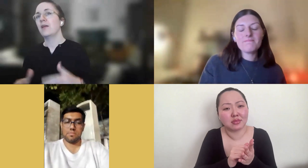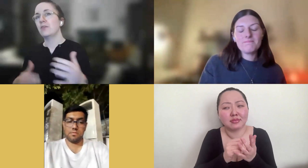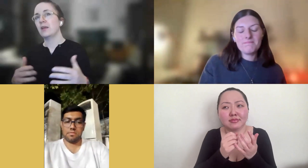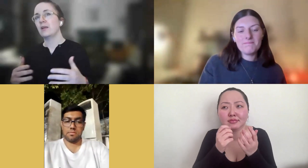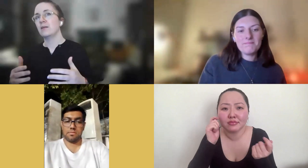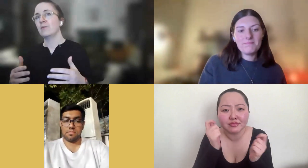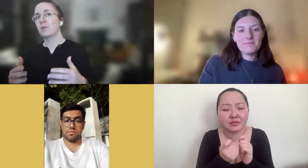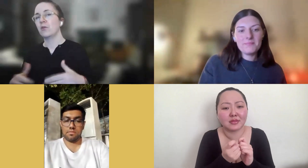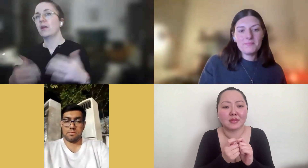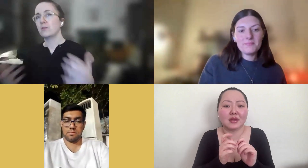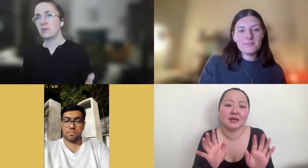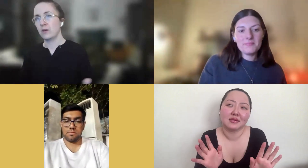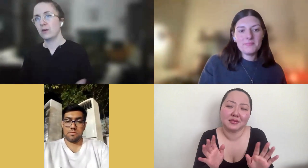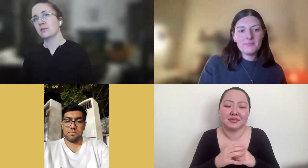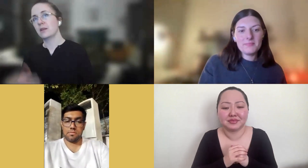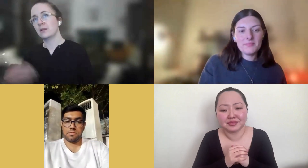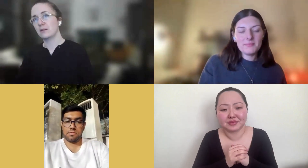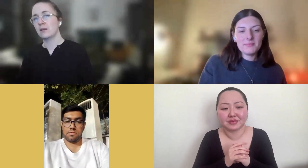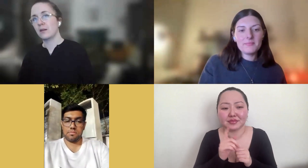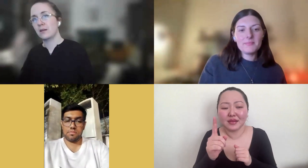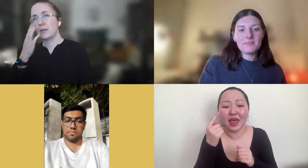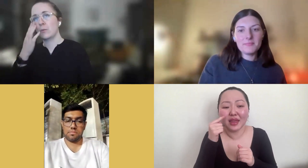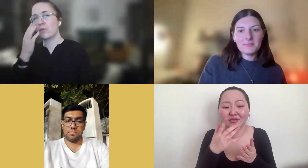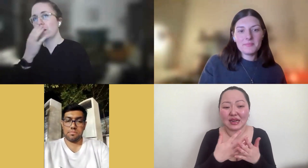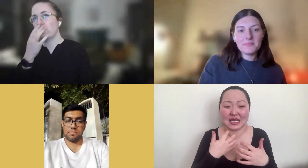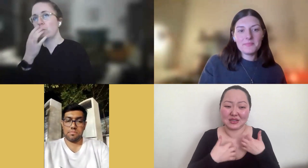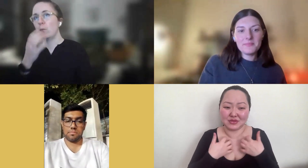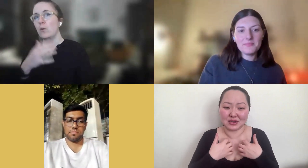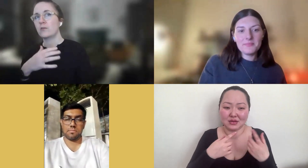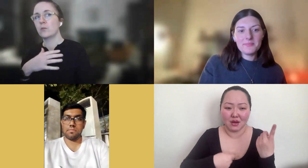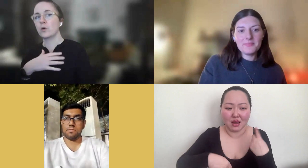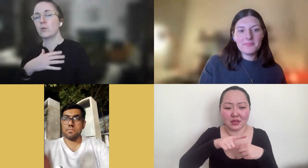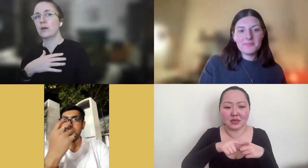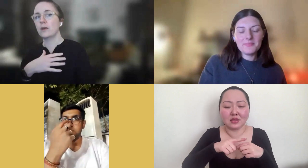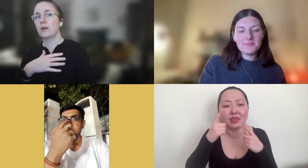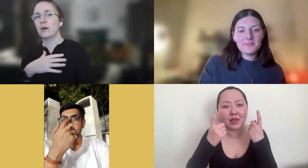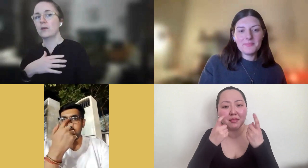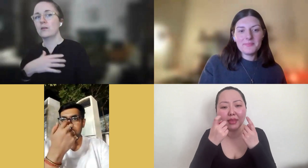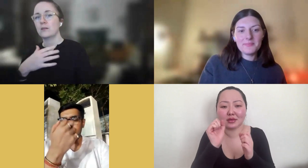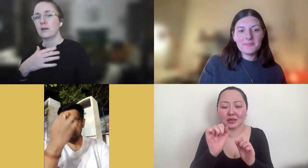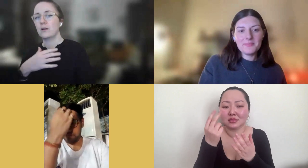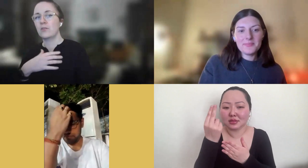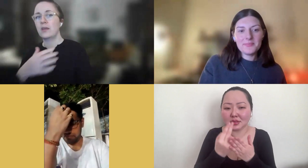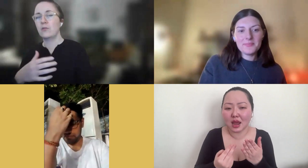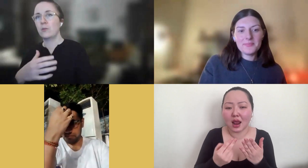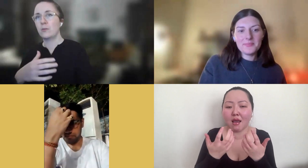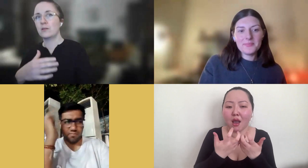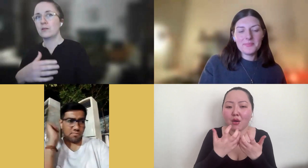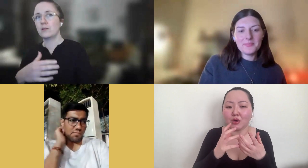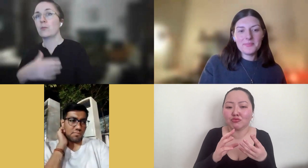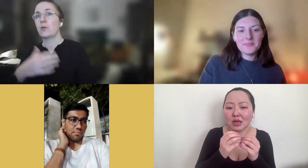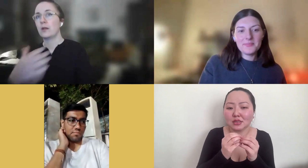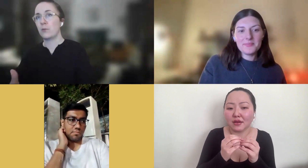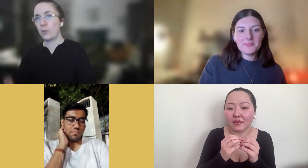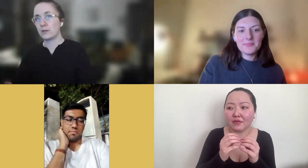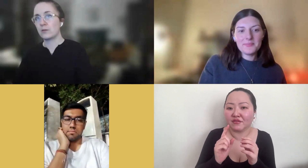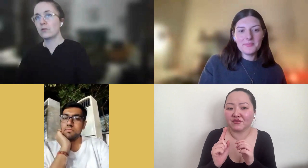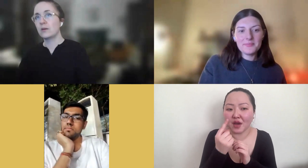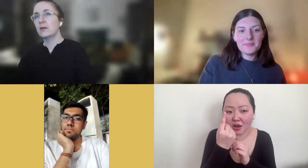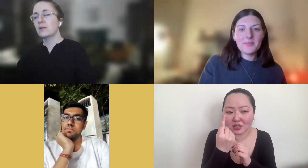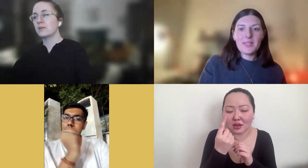and doing the creativity first and seeing what is new from a disabled-led perspective.